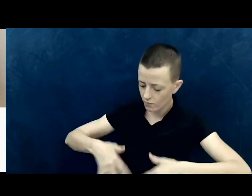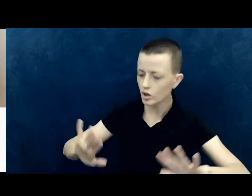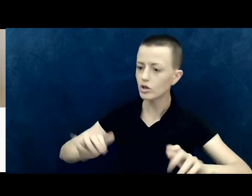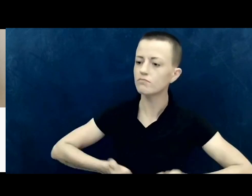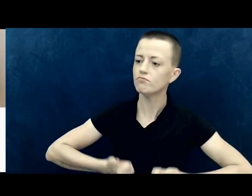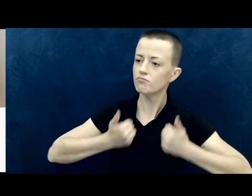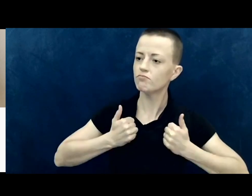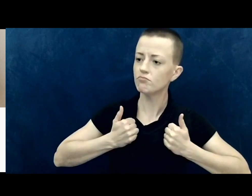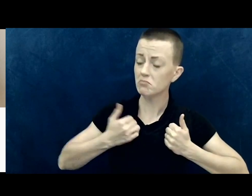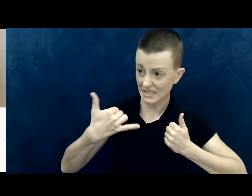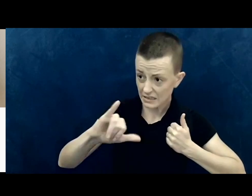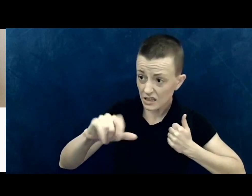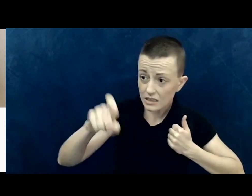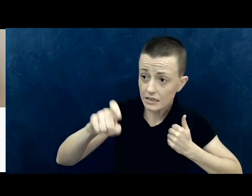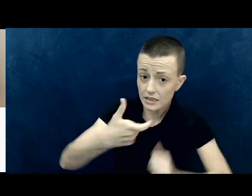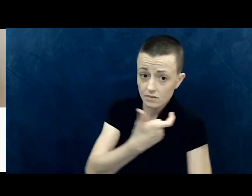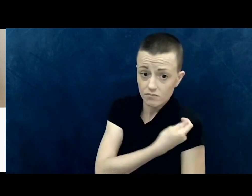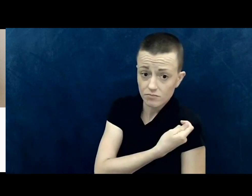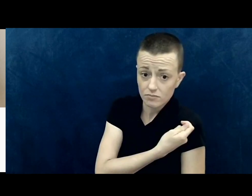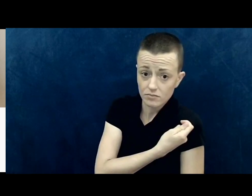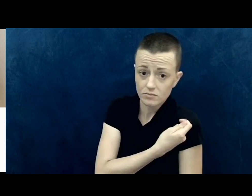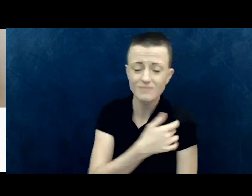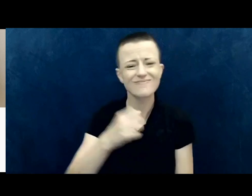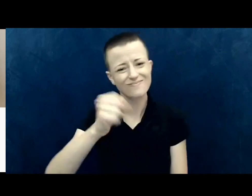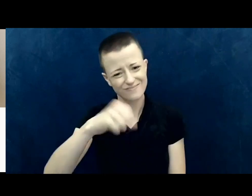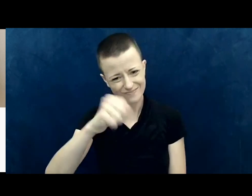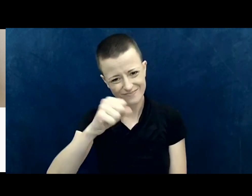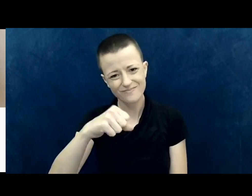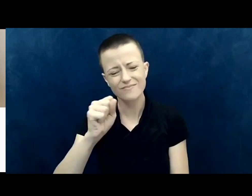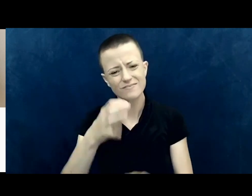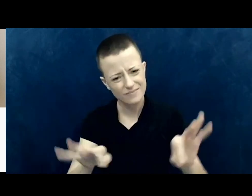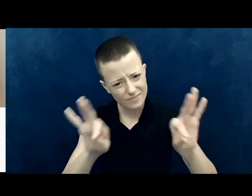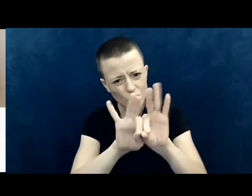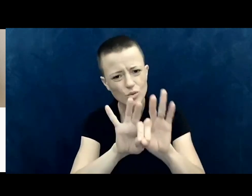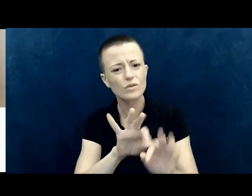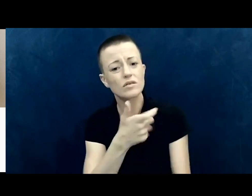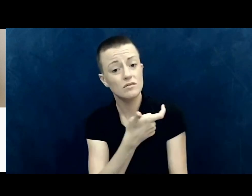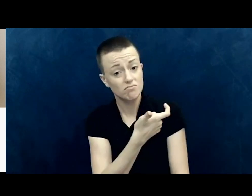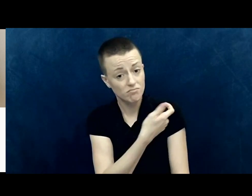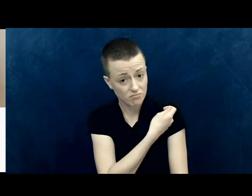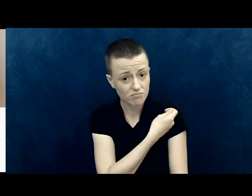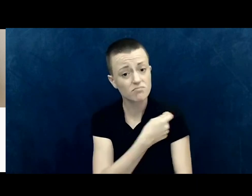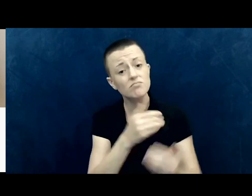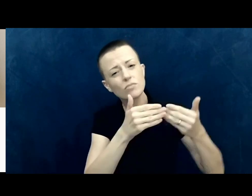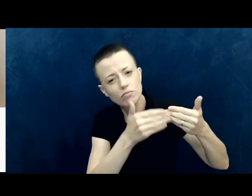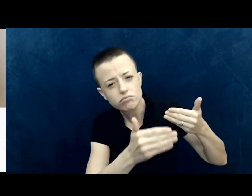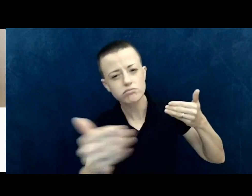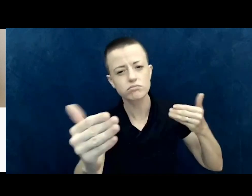Yes! If you have already been infected with COVID-19, the vaccine will help you stay protected longer.